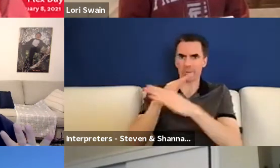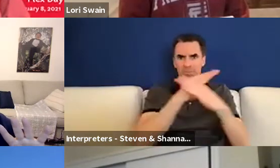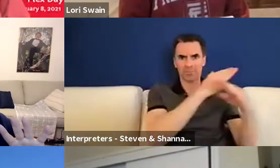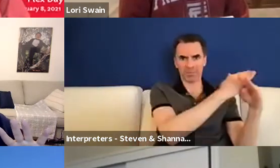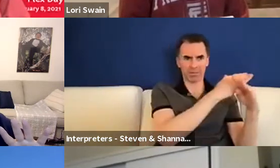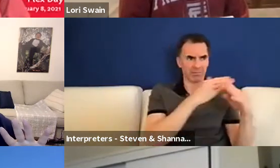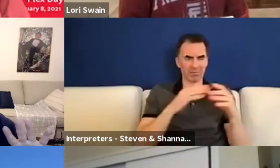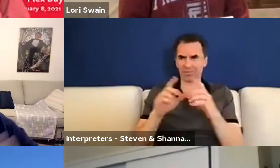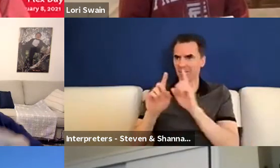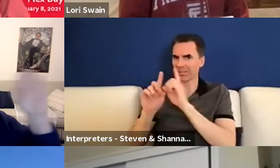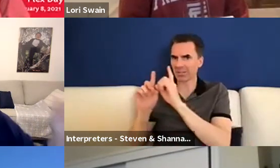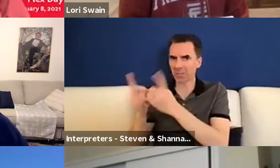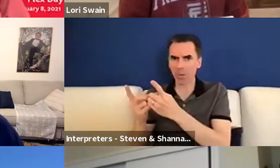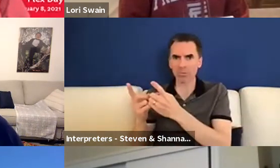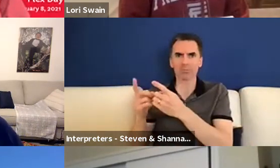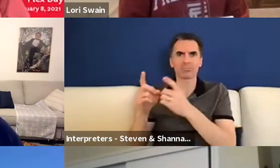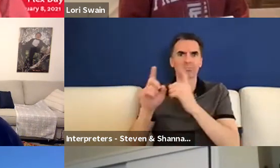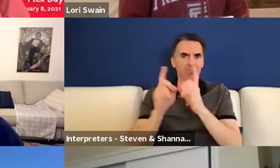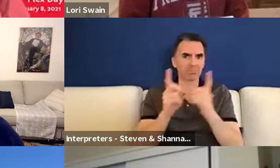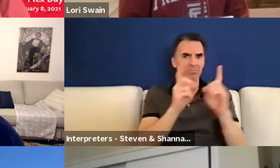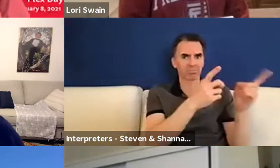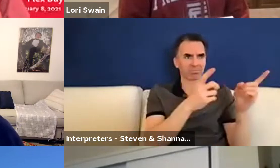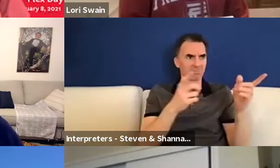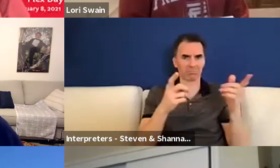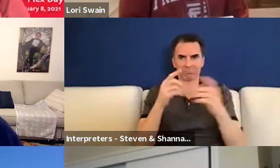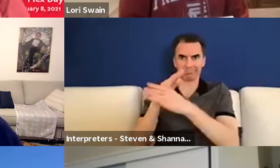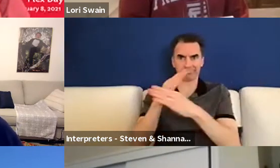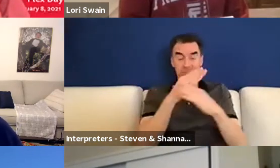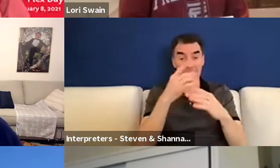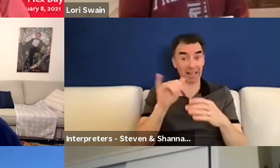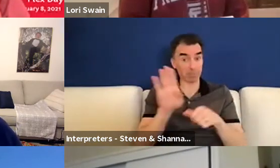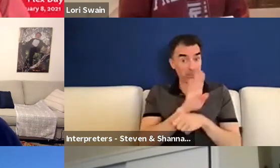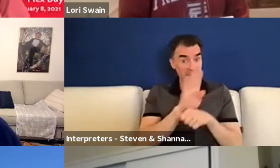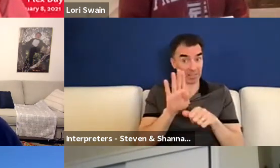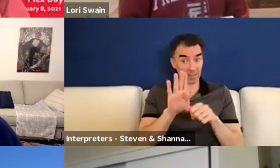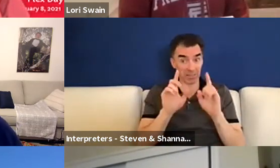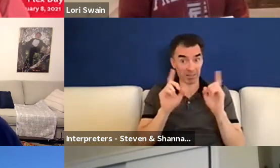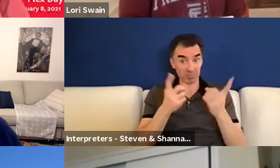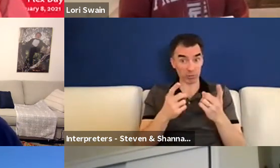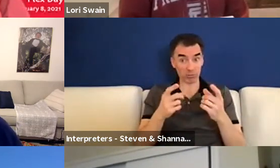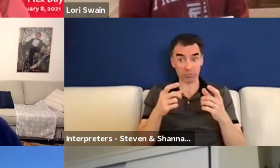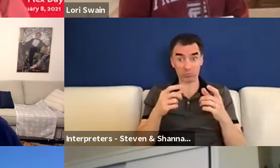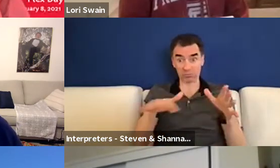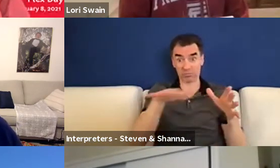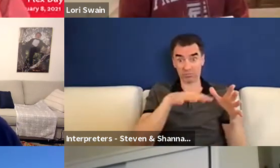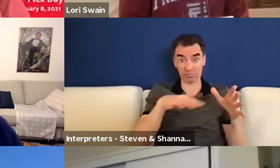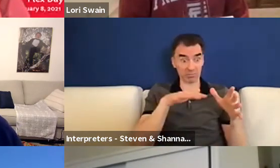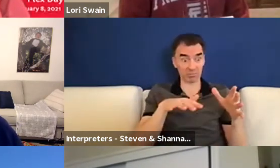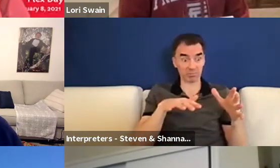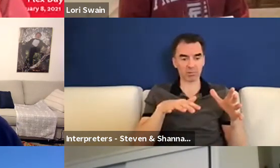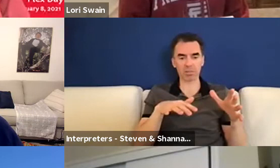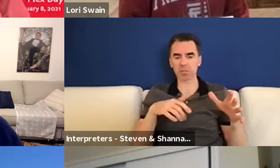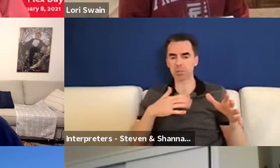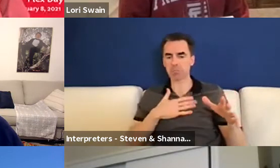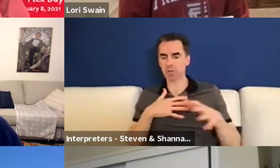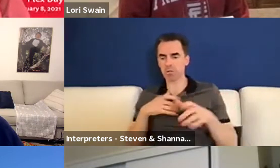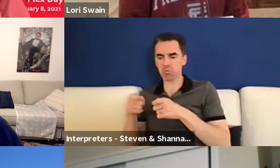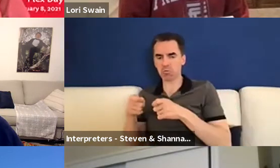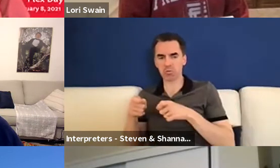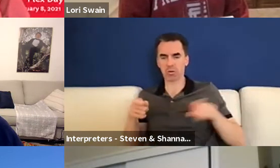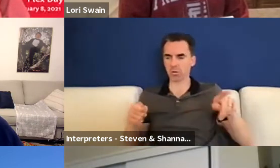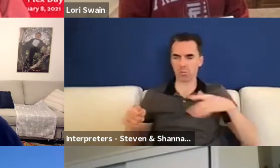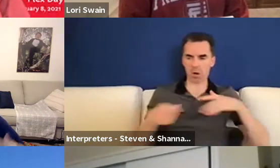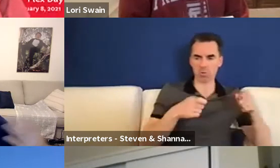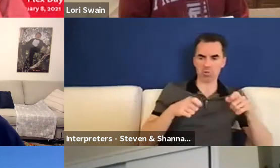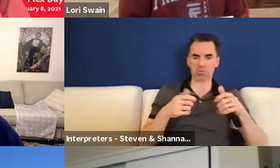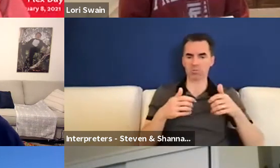because it's not all butterflies and roses in the business division, you know, we, we get territorial. And we need, we're trying very